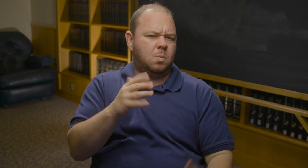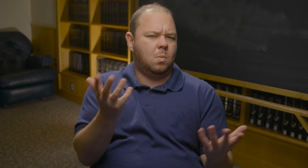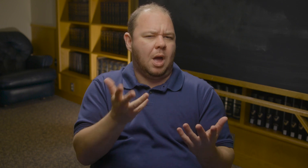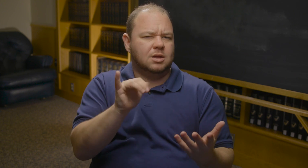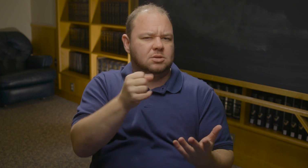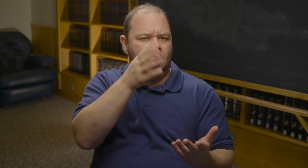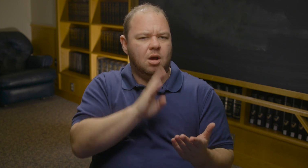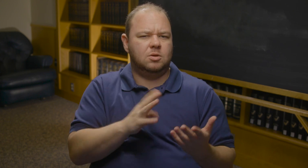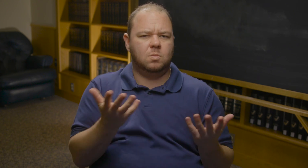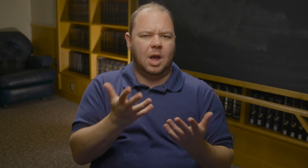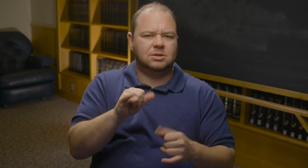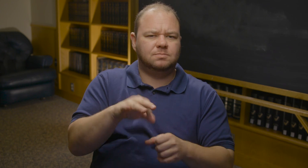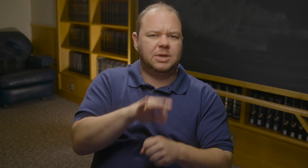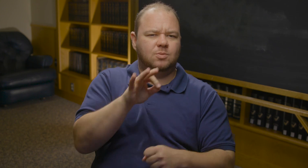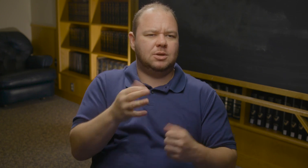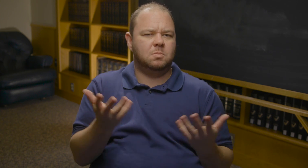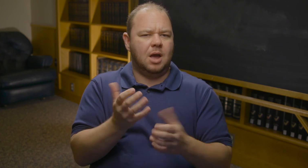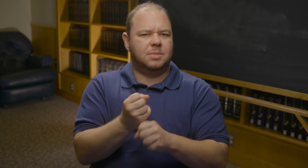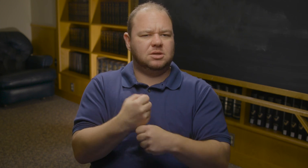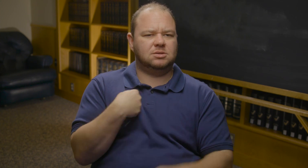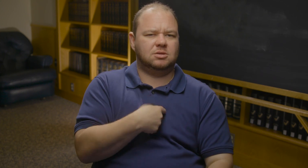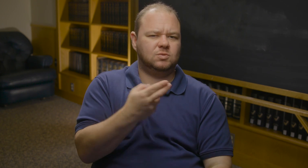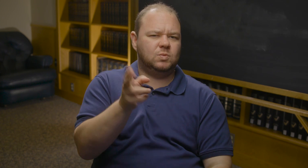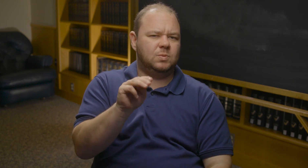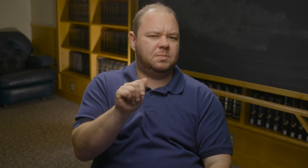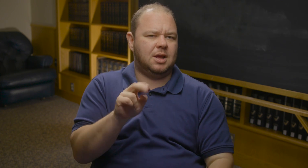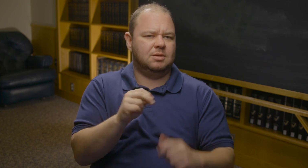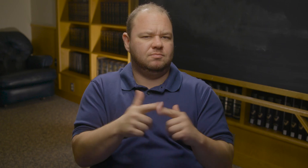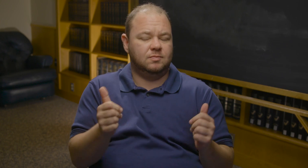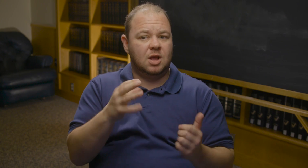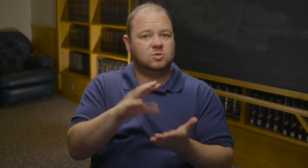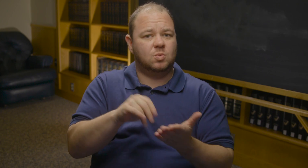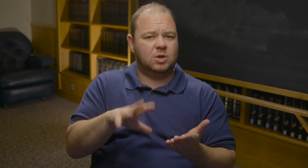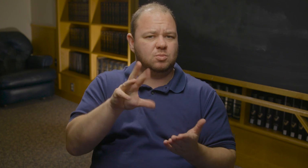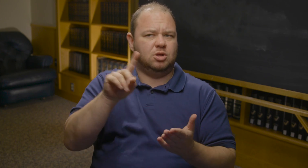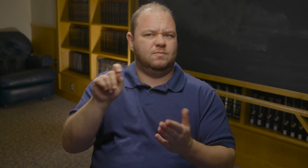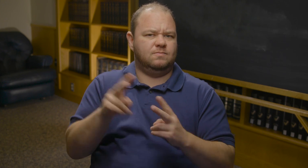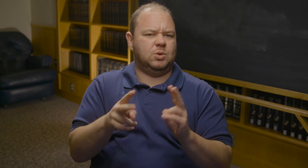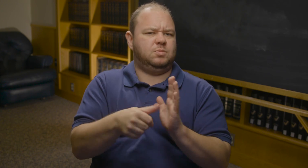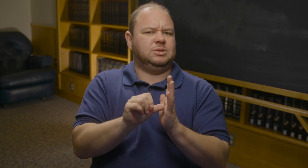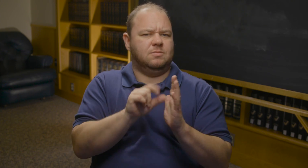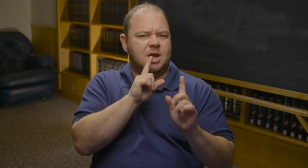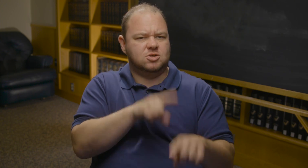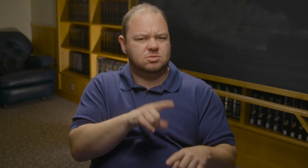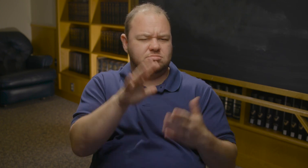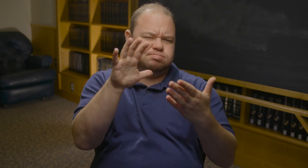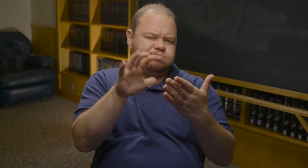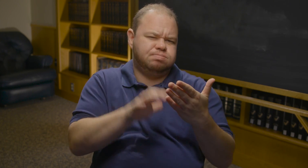"What is God? What is the spirit? What makes us human?" The students wrote impressive answers in response on the board.